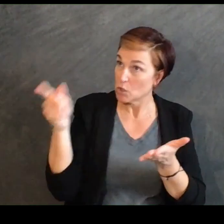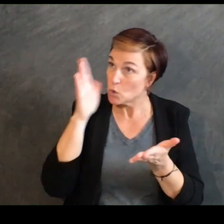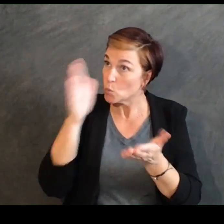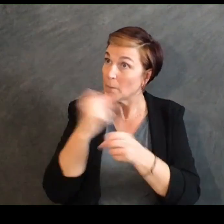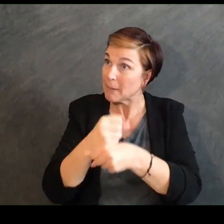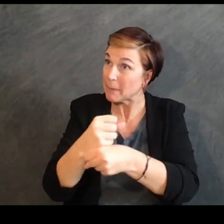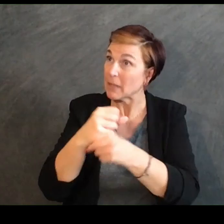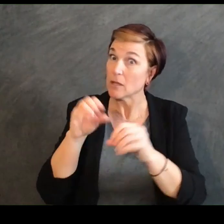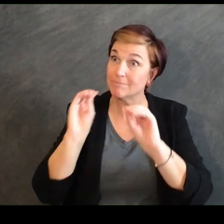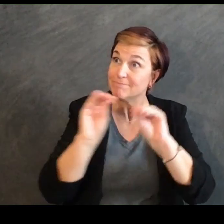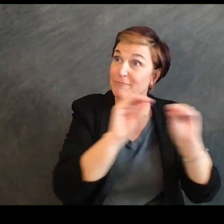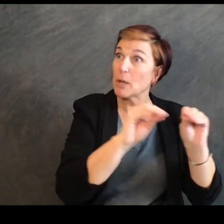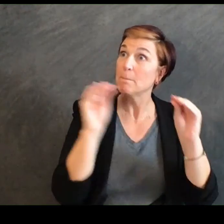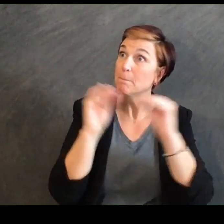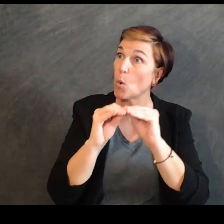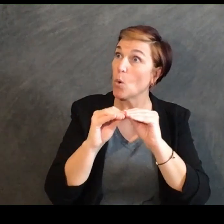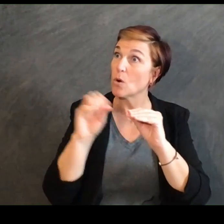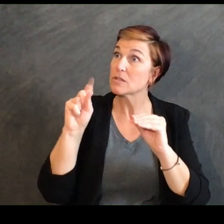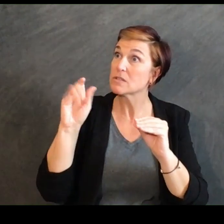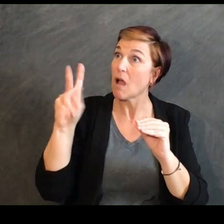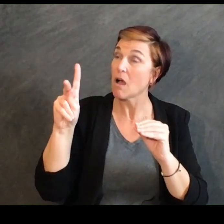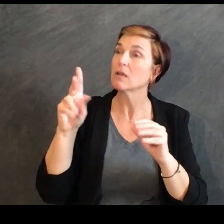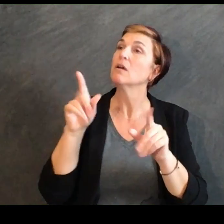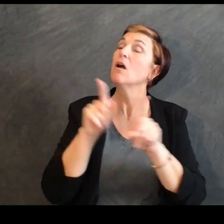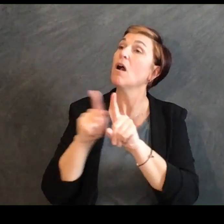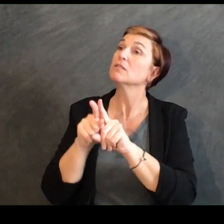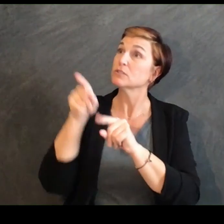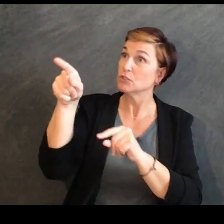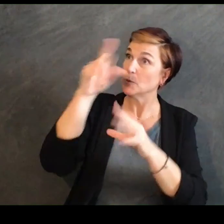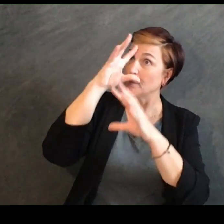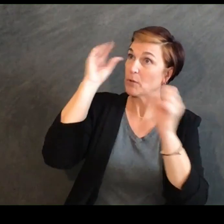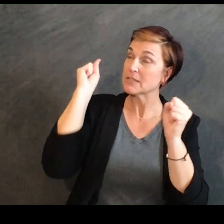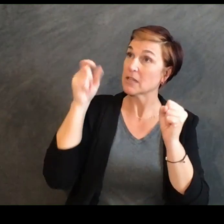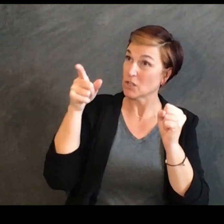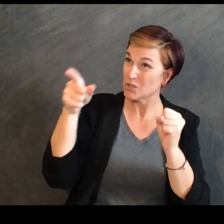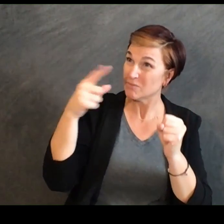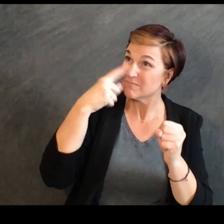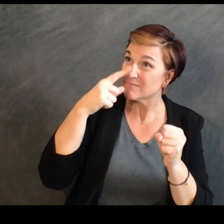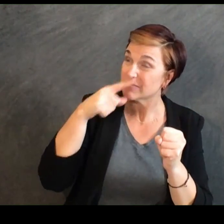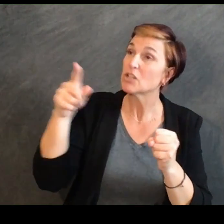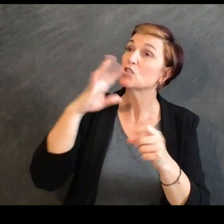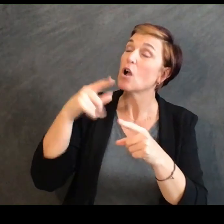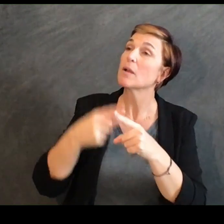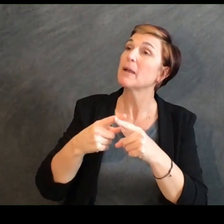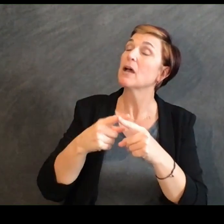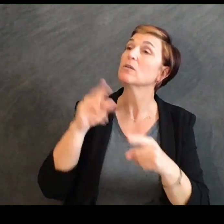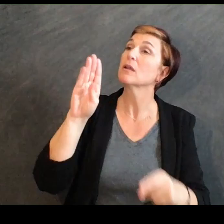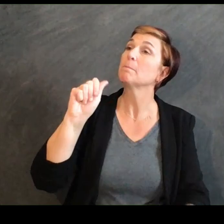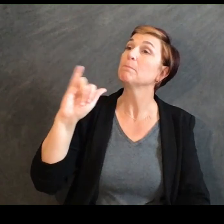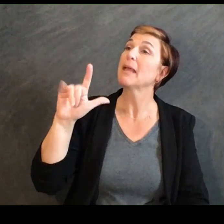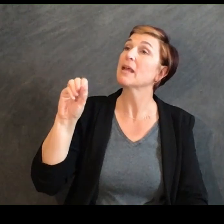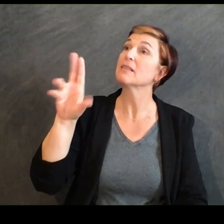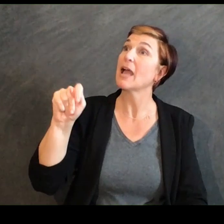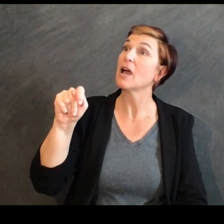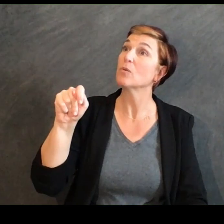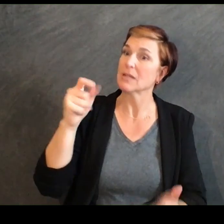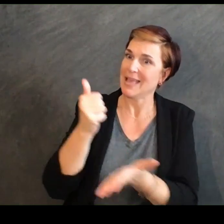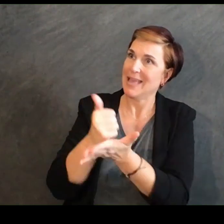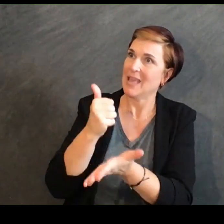about that and for You mr. president could you talk about a potential bailout for the cruise industry you would suggested that could happen is that